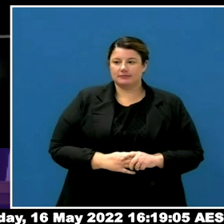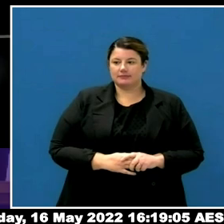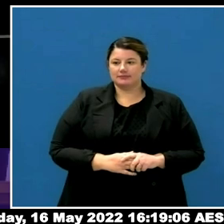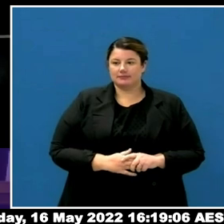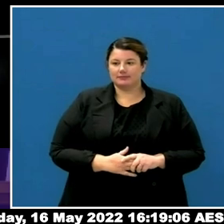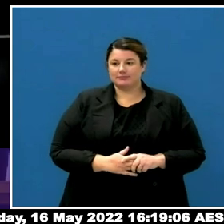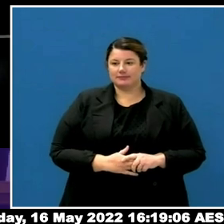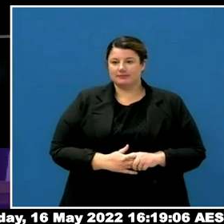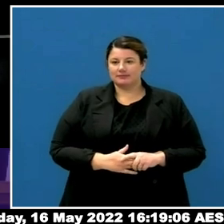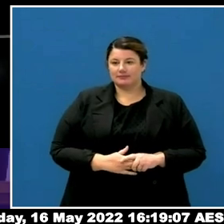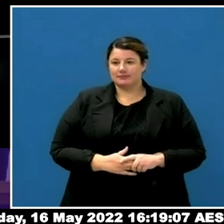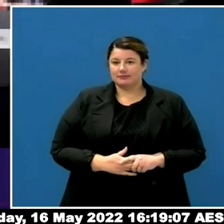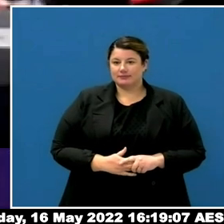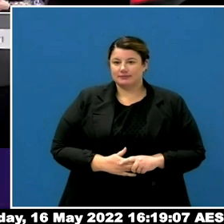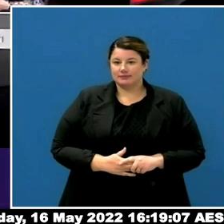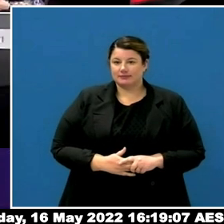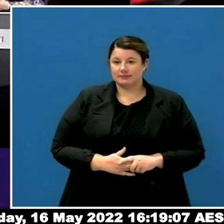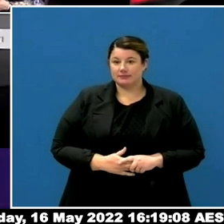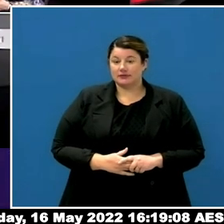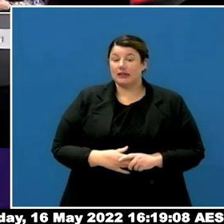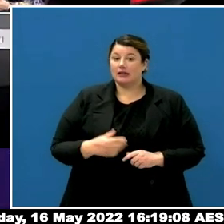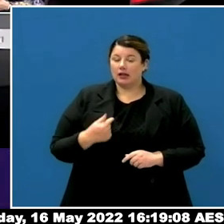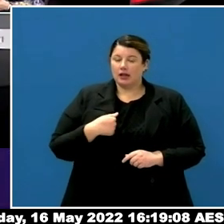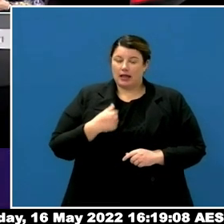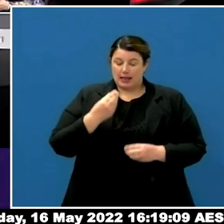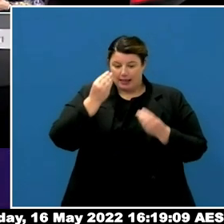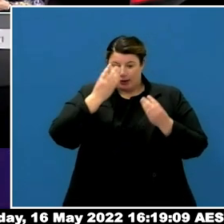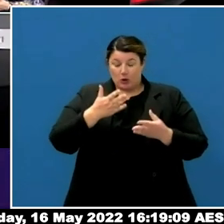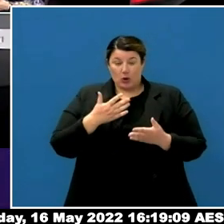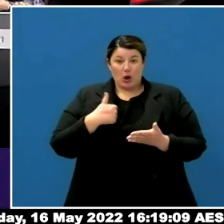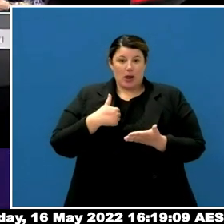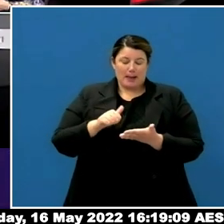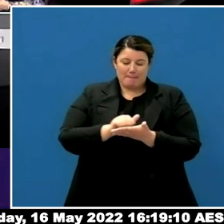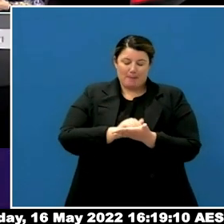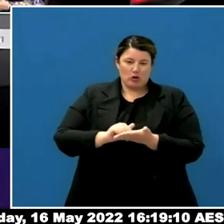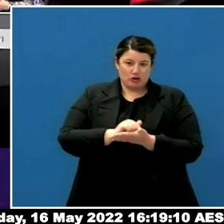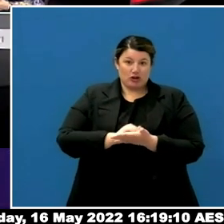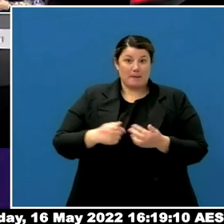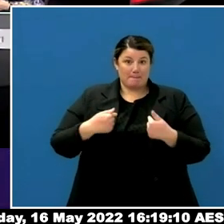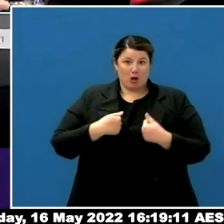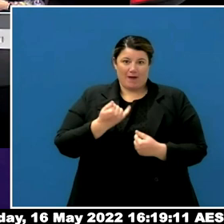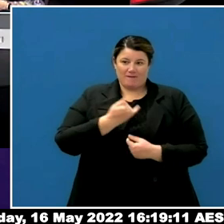We're starting at 12 for something that I regret is unavoidable, but we will start at